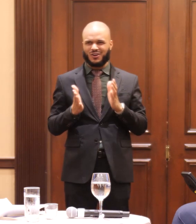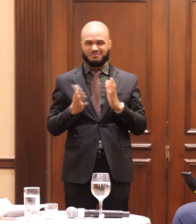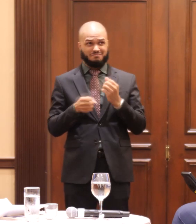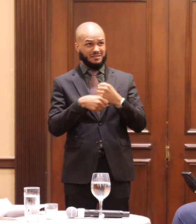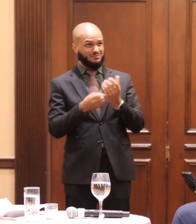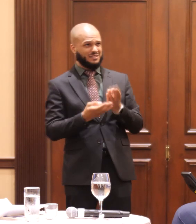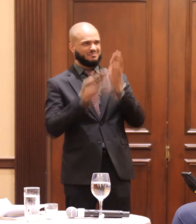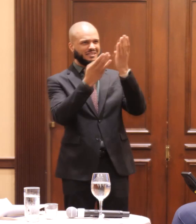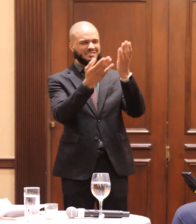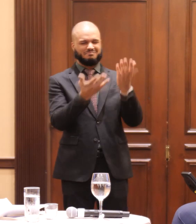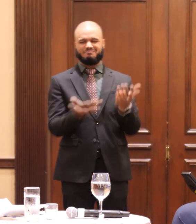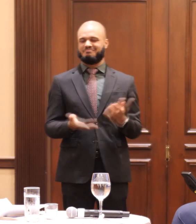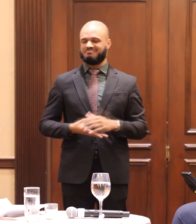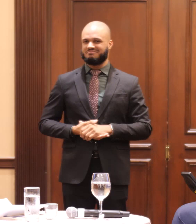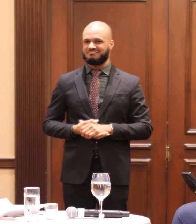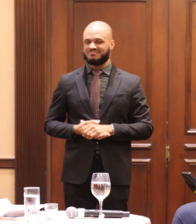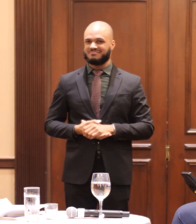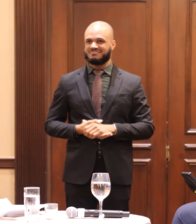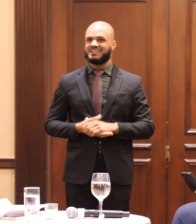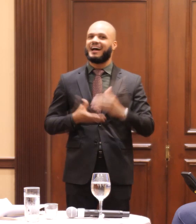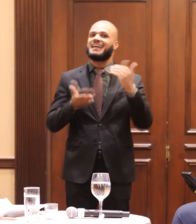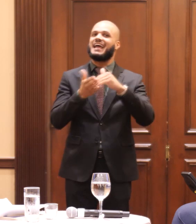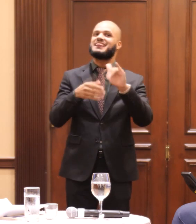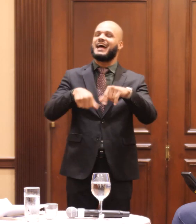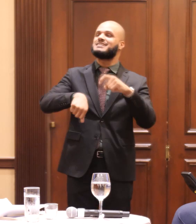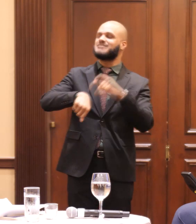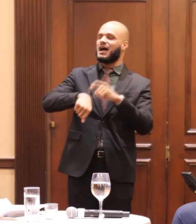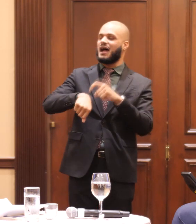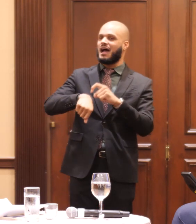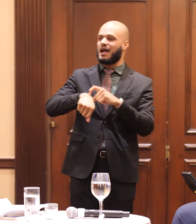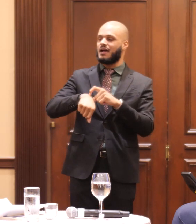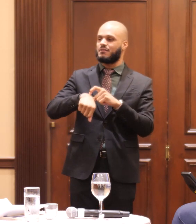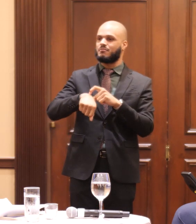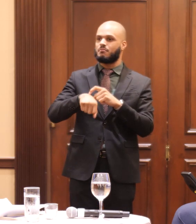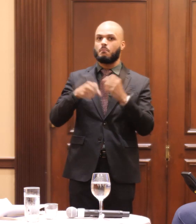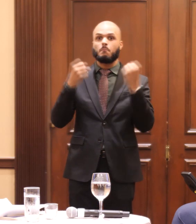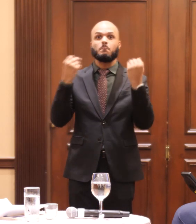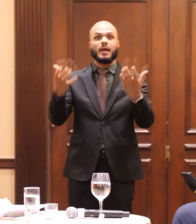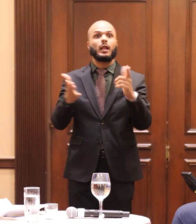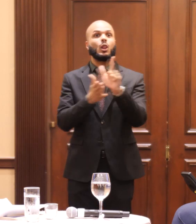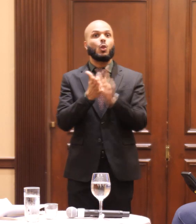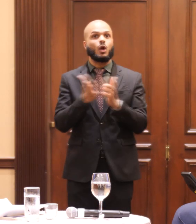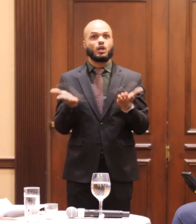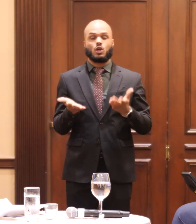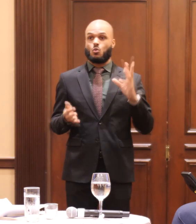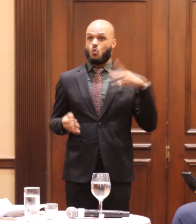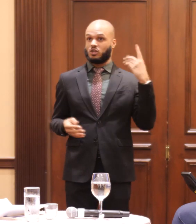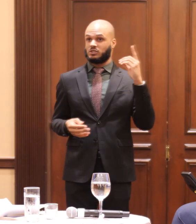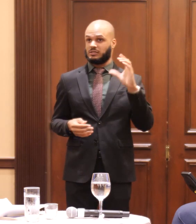It happened around this time that a bunch of lawyers in Washington decided to get together